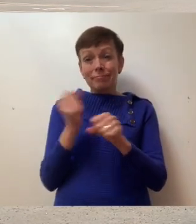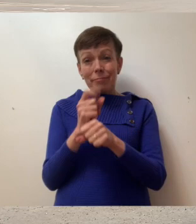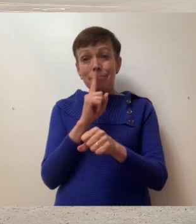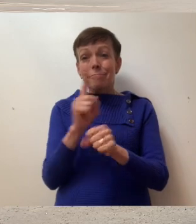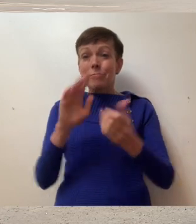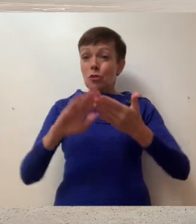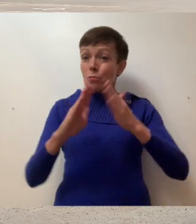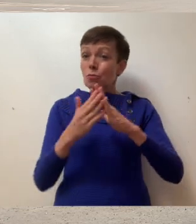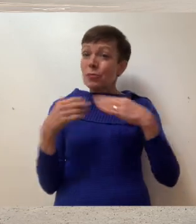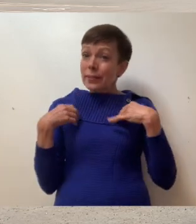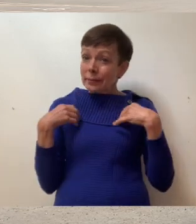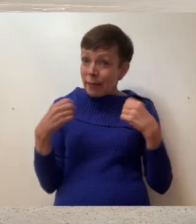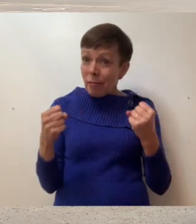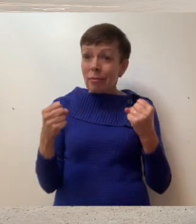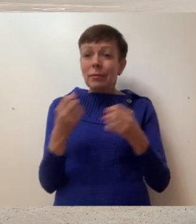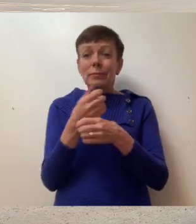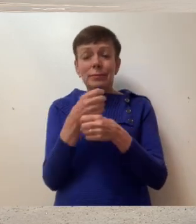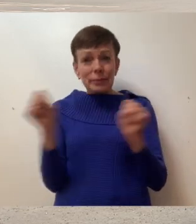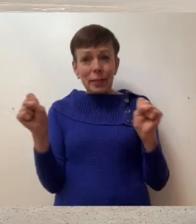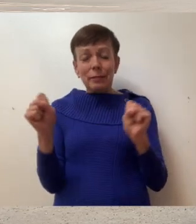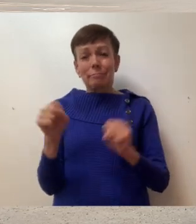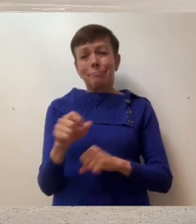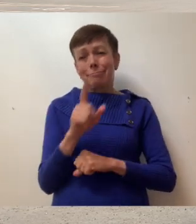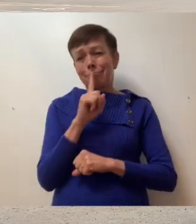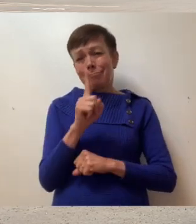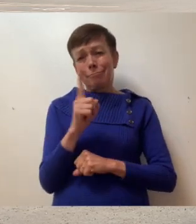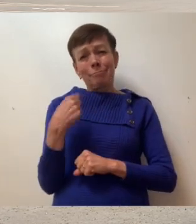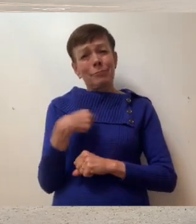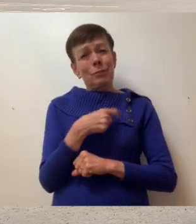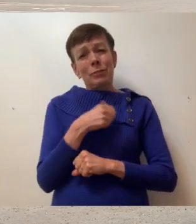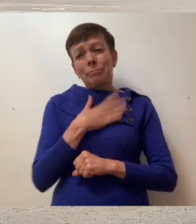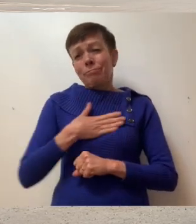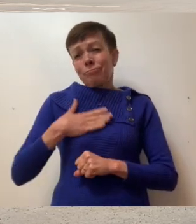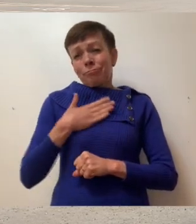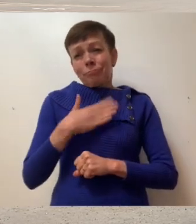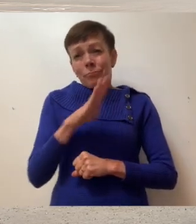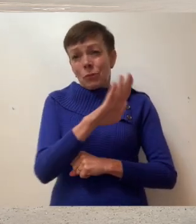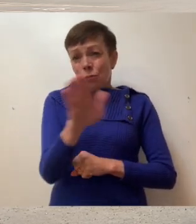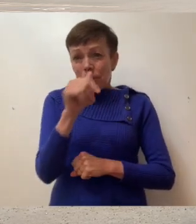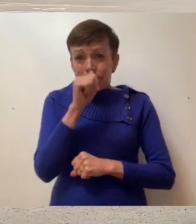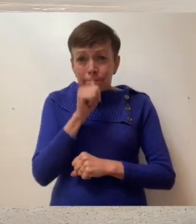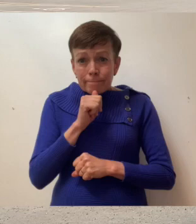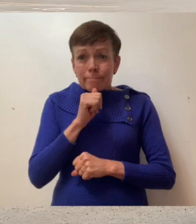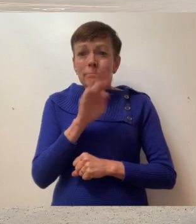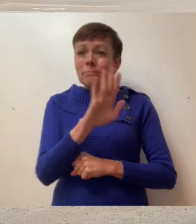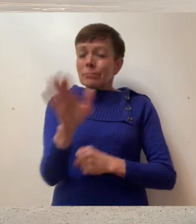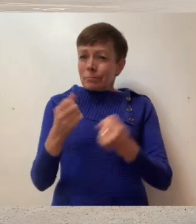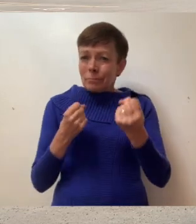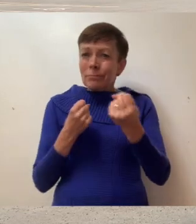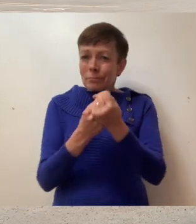We really do appreciate your patience and your support as we navigate the relaunch that